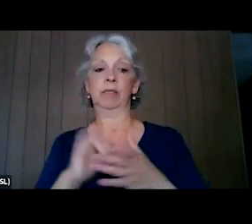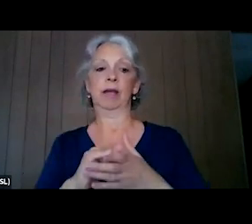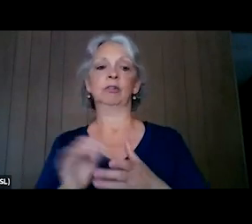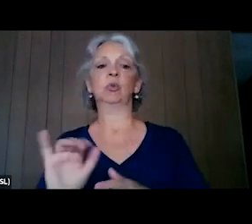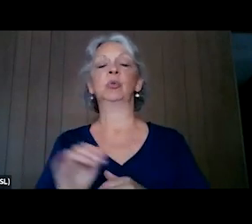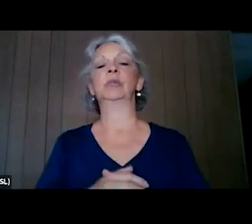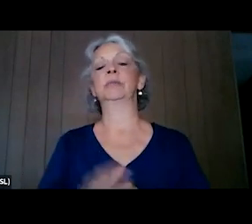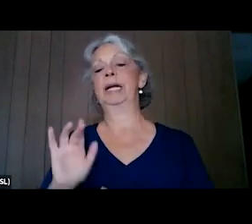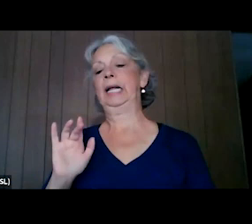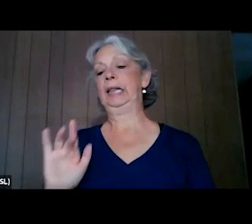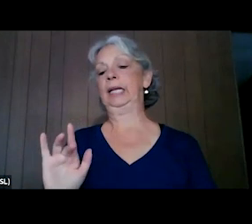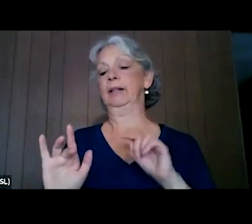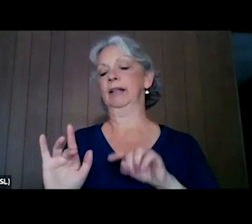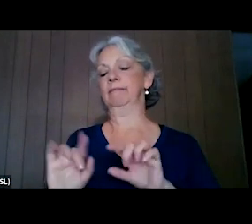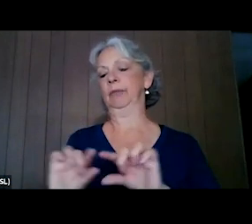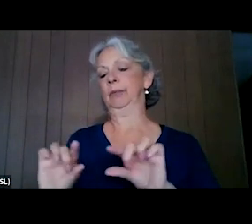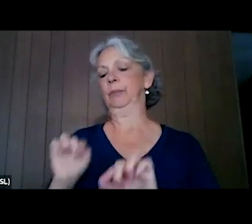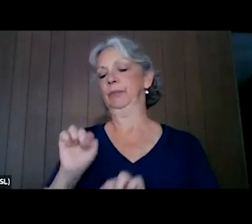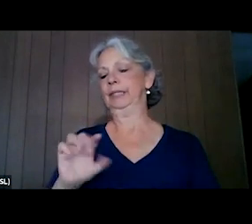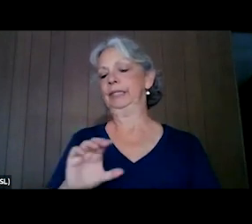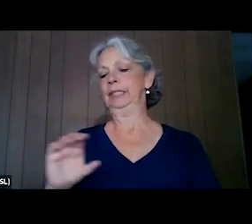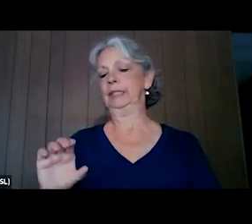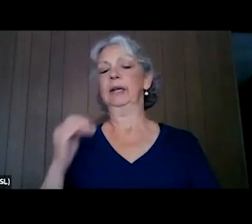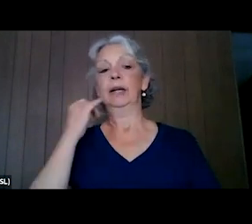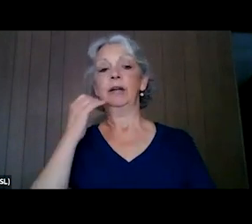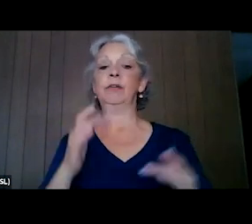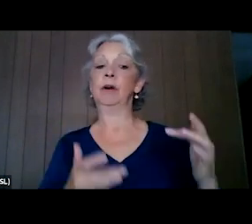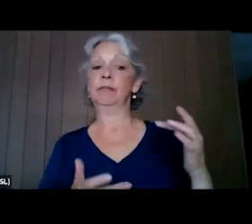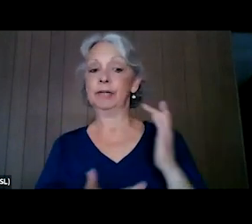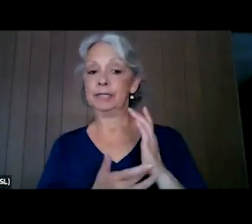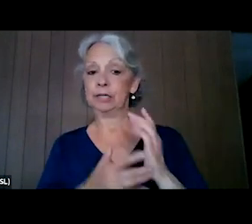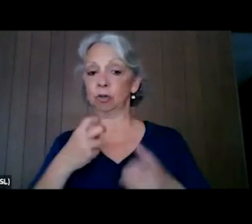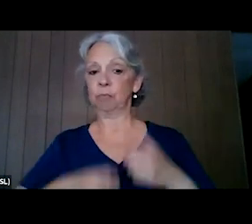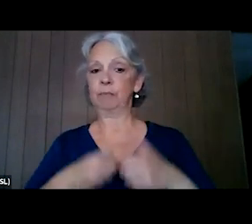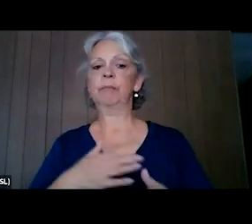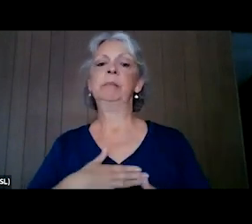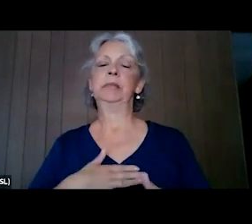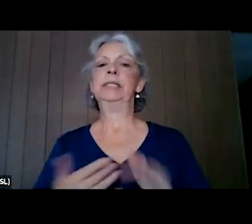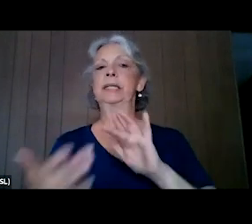by clicking the option on your screen. If you have any technical difficulties, please reach out to us via email